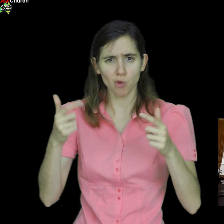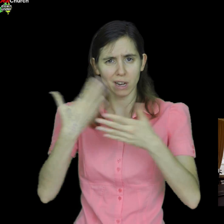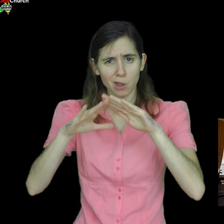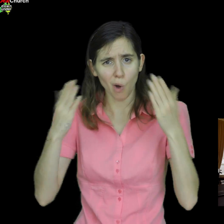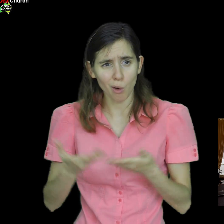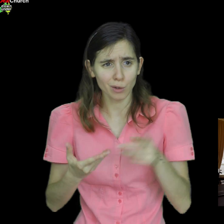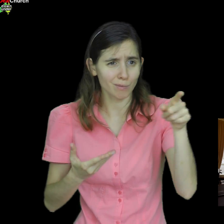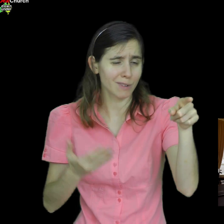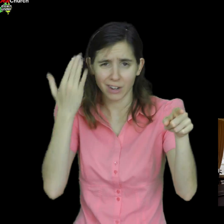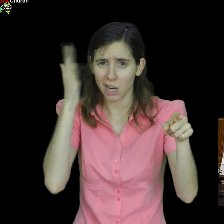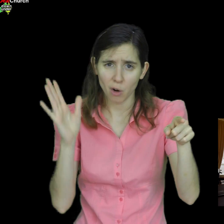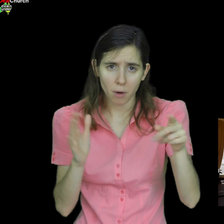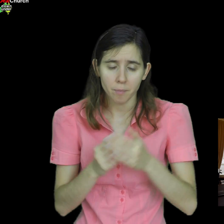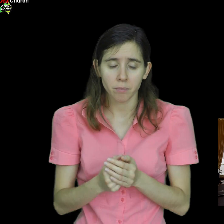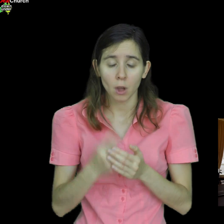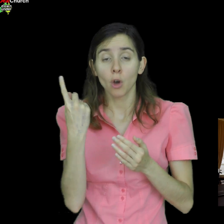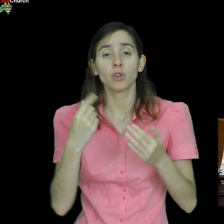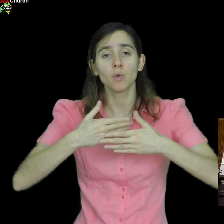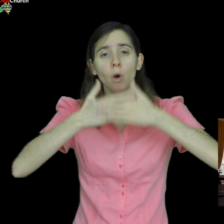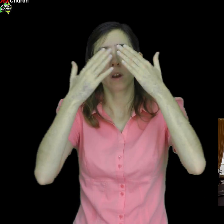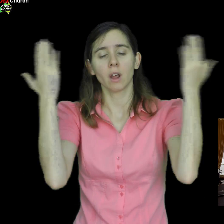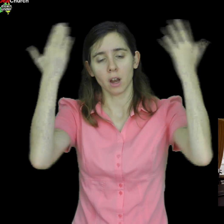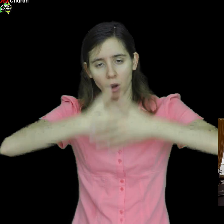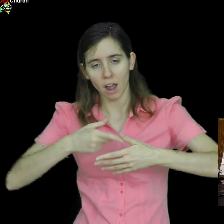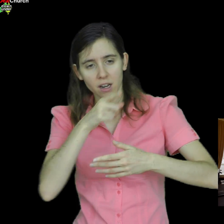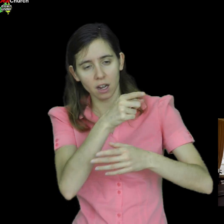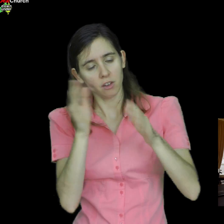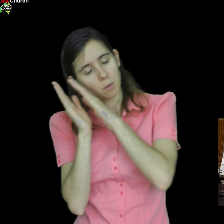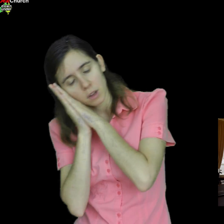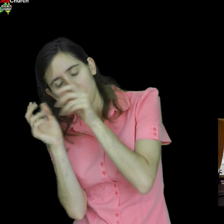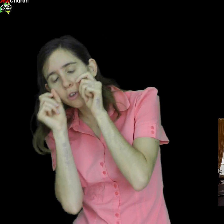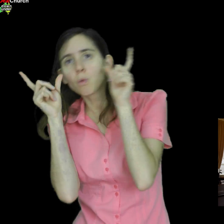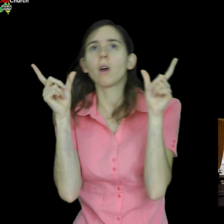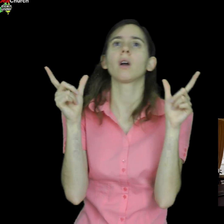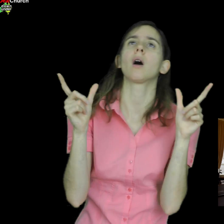Sucheen awoke, aware of a presence in her room. "I must have been dreaming," she